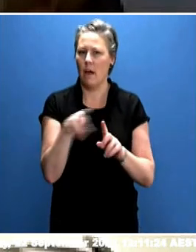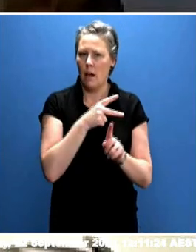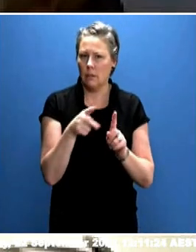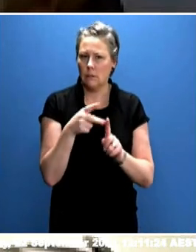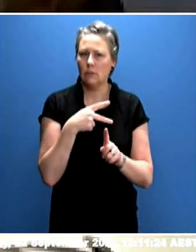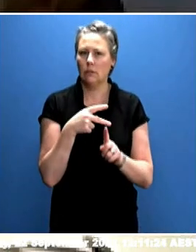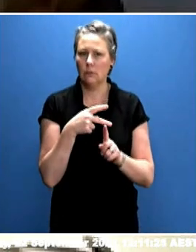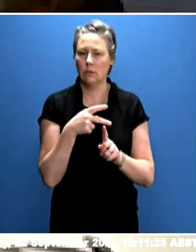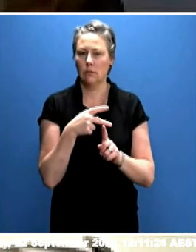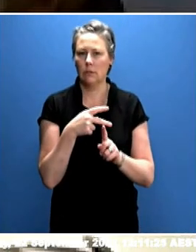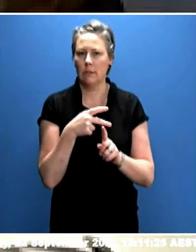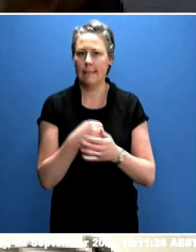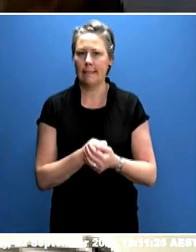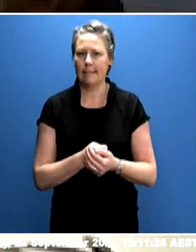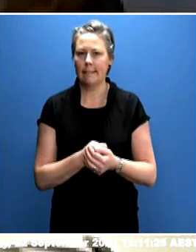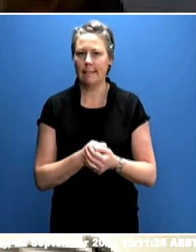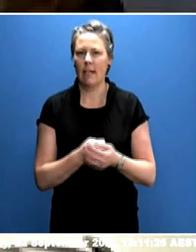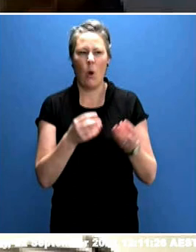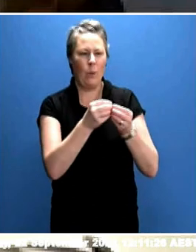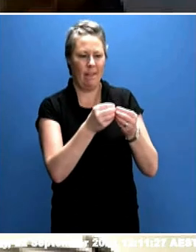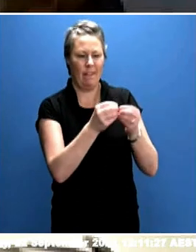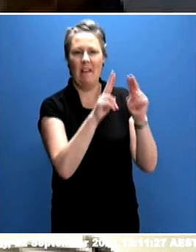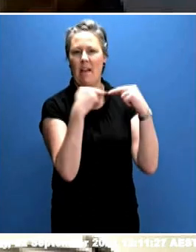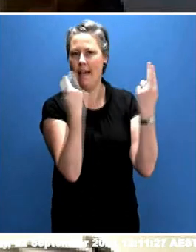involving a close family member.